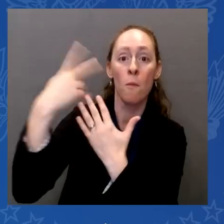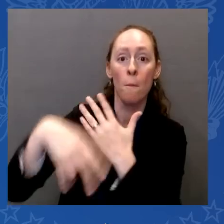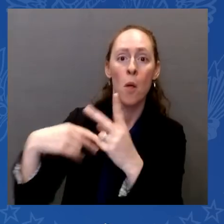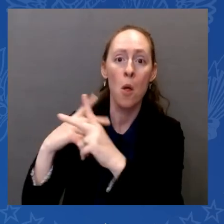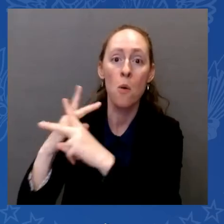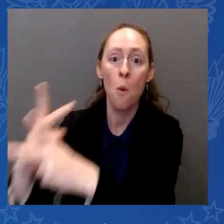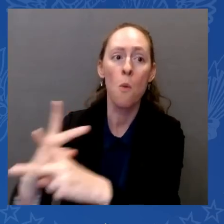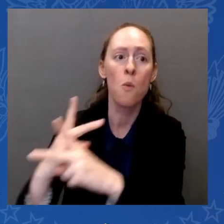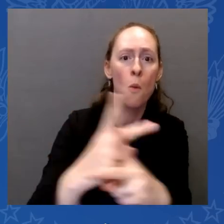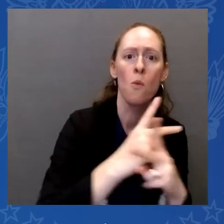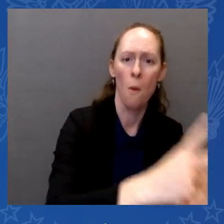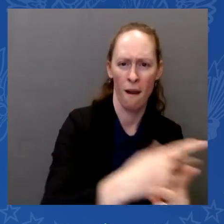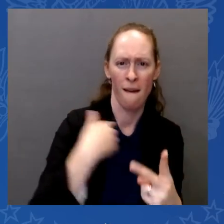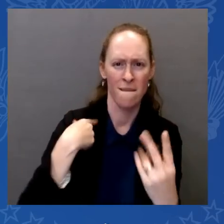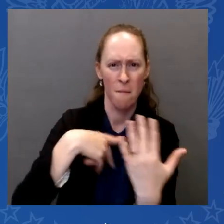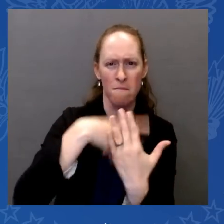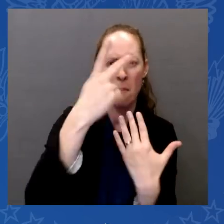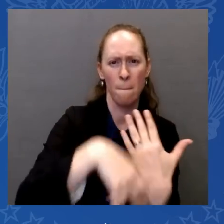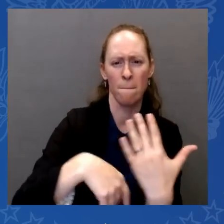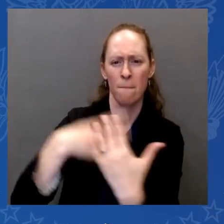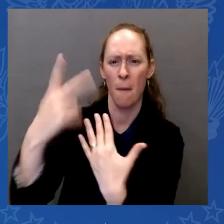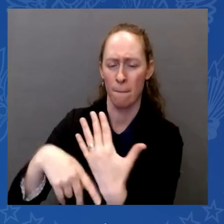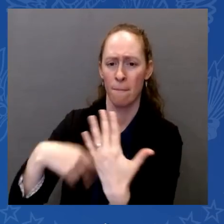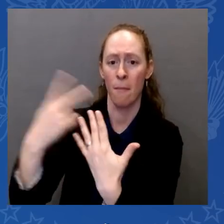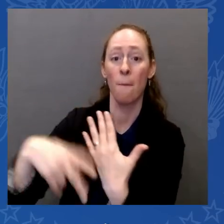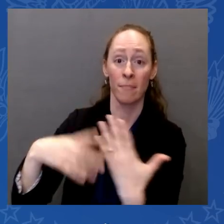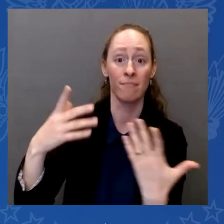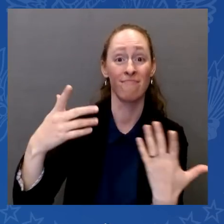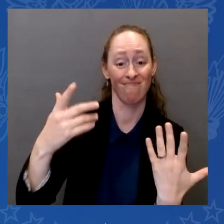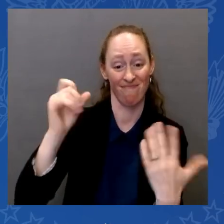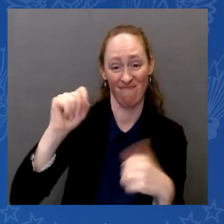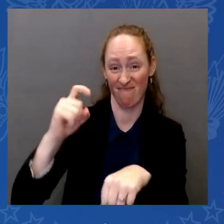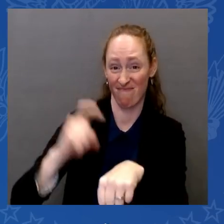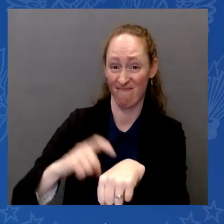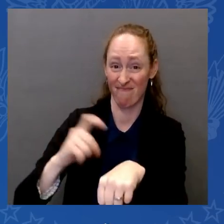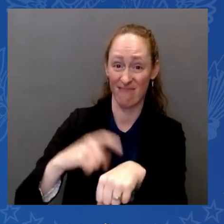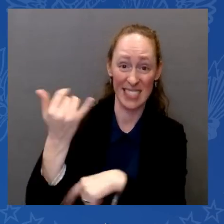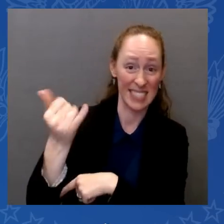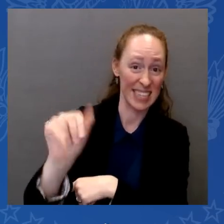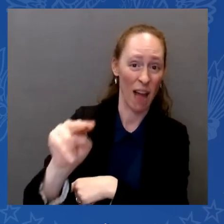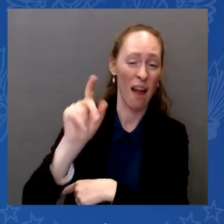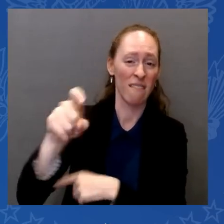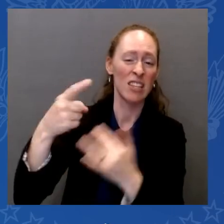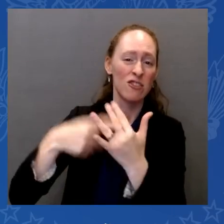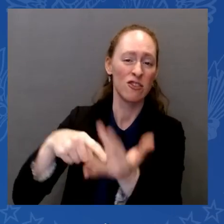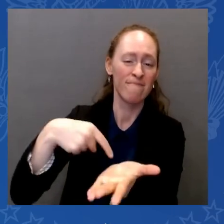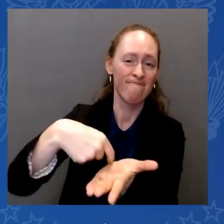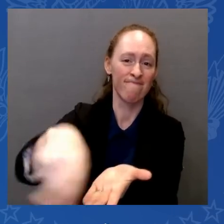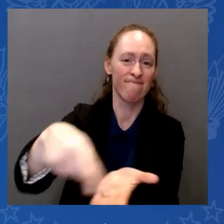their student loans if they qualify -- I mean, if they don't qualify for this relief. That means billions of dollars a year